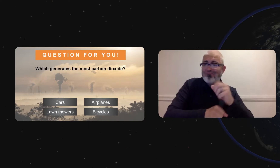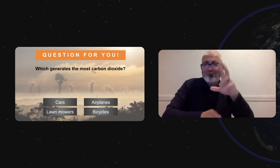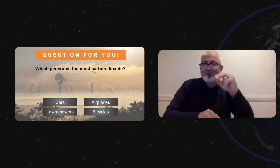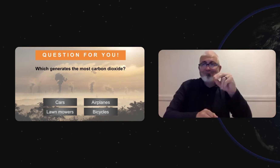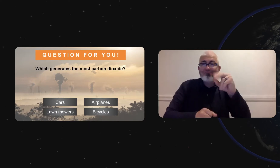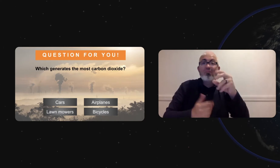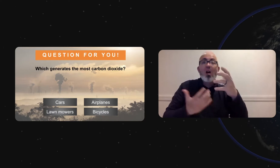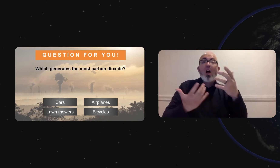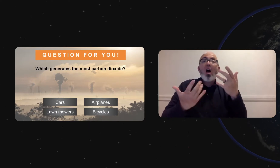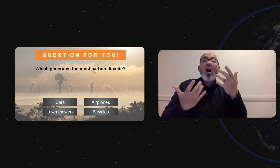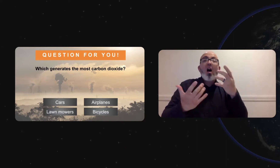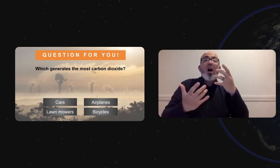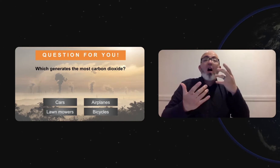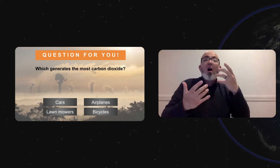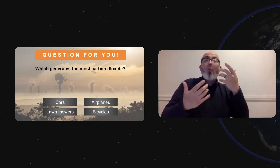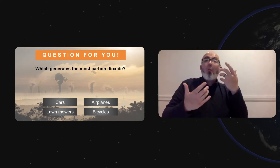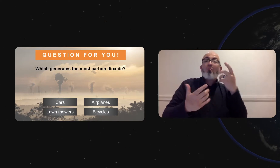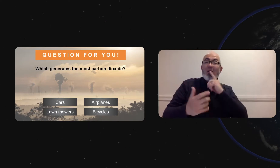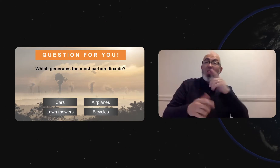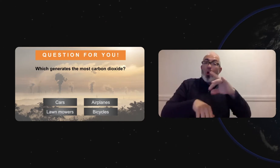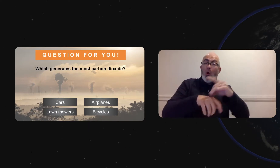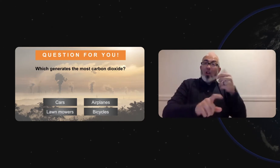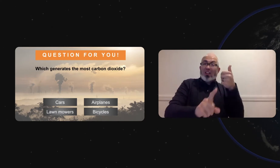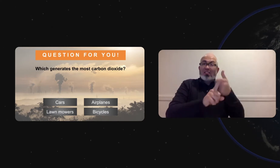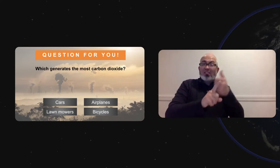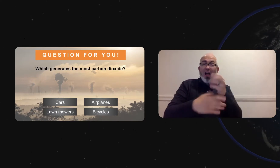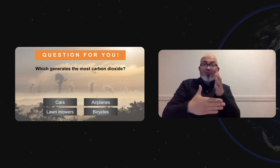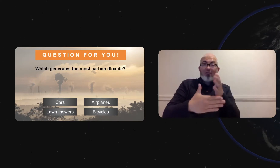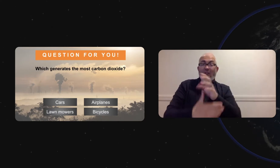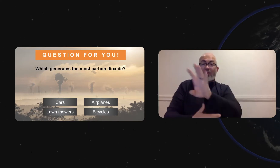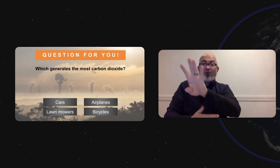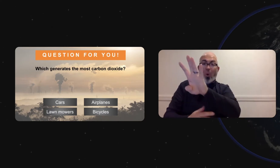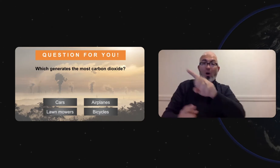Is it 100 million years old? Maybe not.